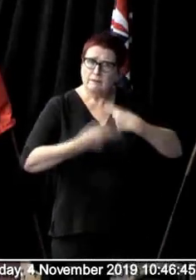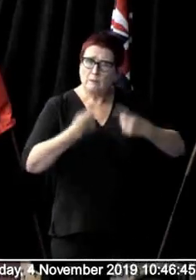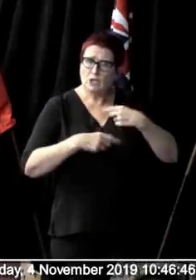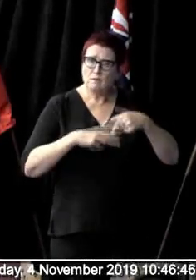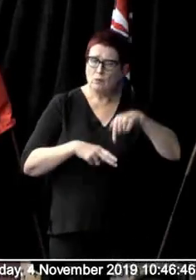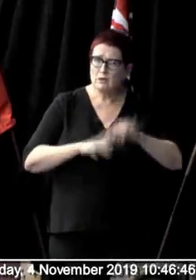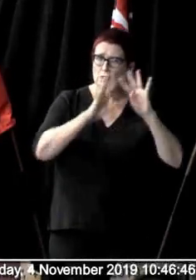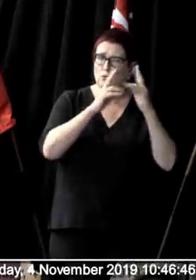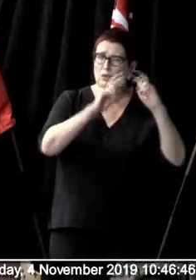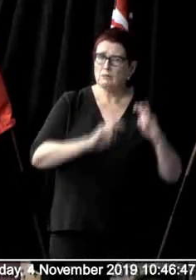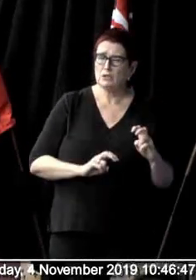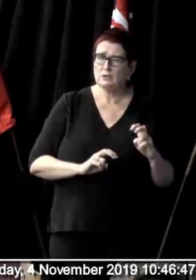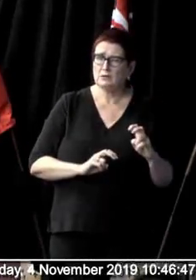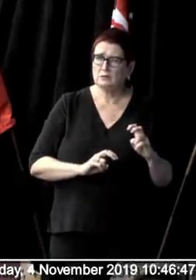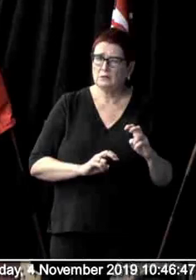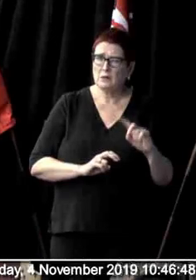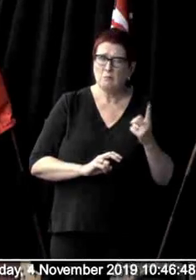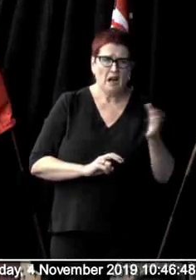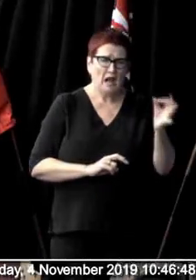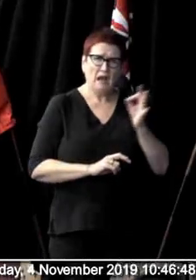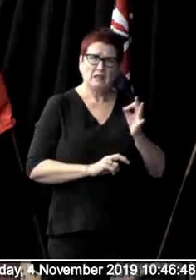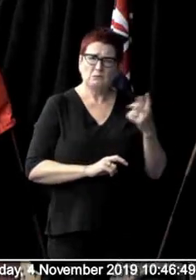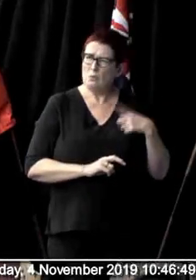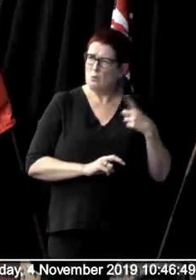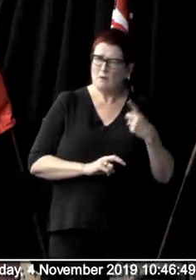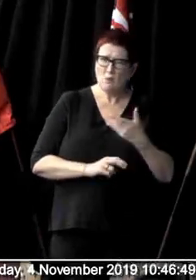but asking why they would want or need legal advice.